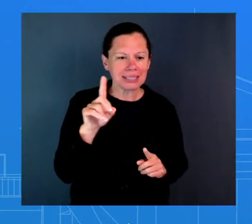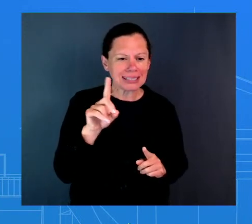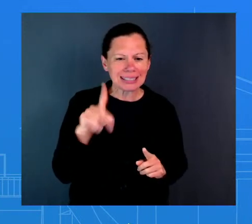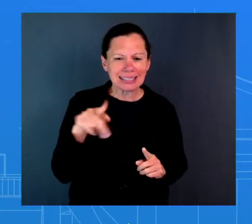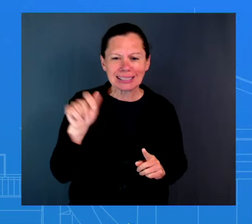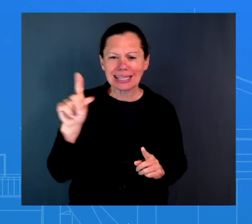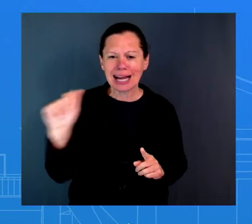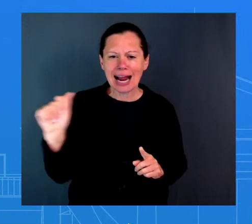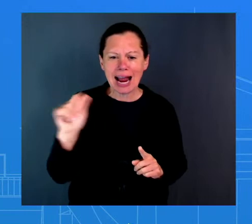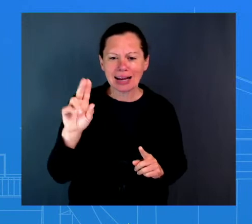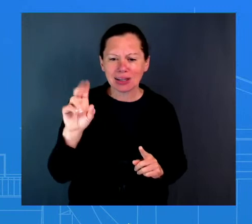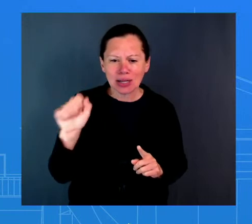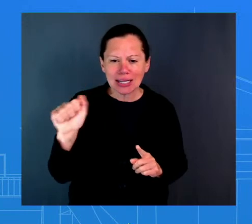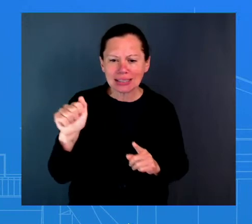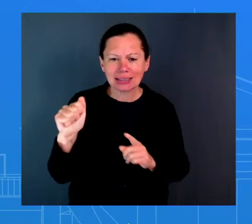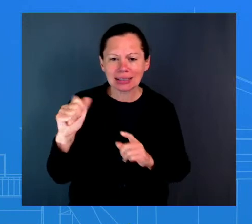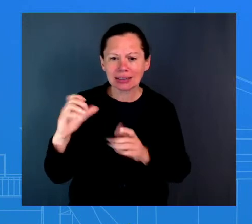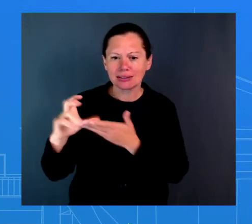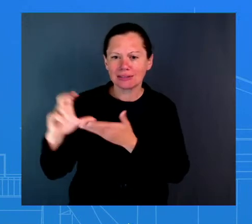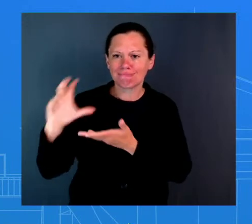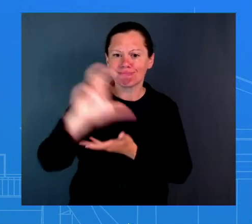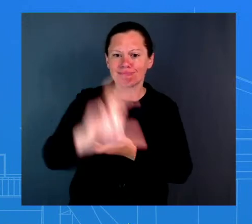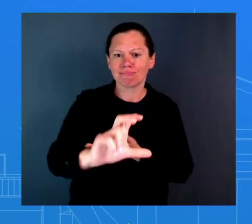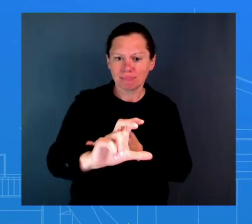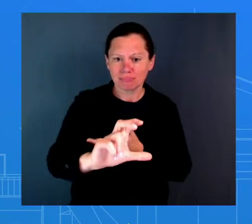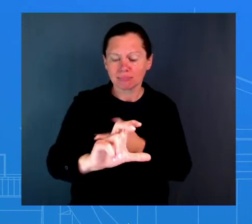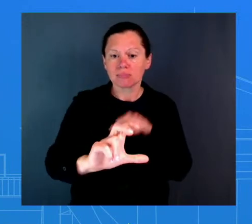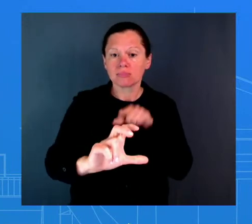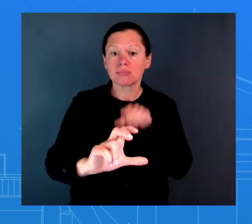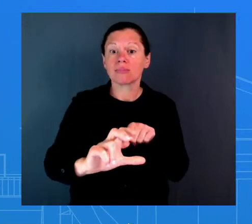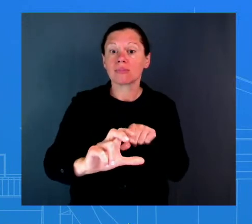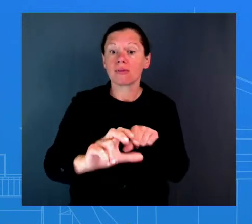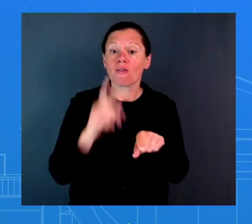that is sent not directly to Ukraine, but to the World Bank so that the World Bank